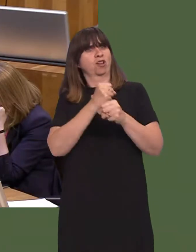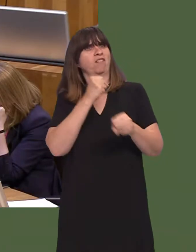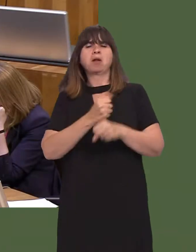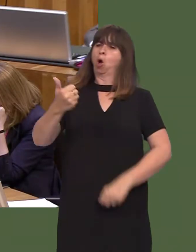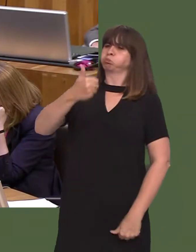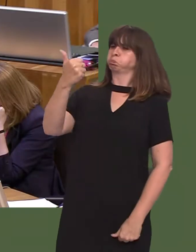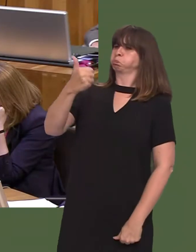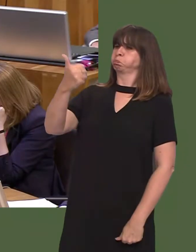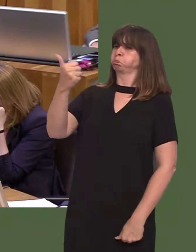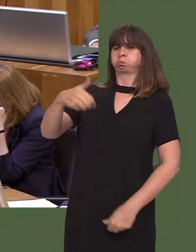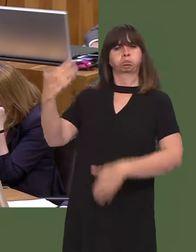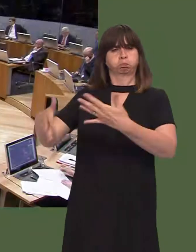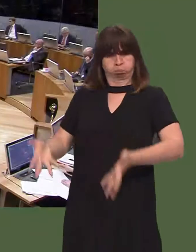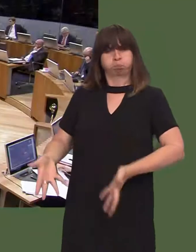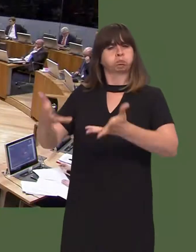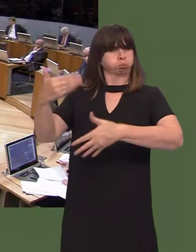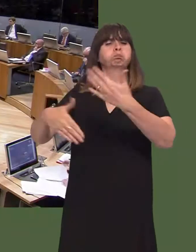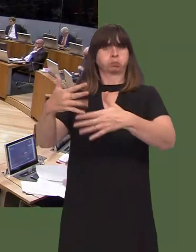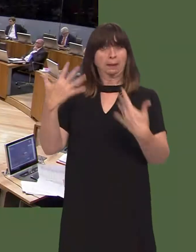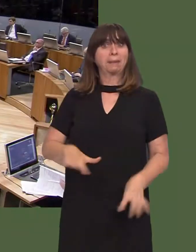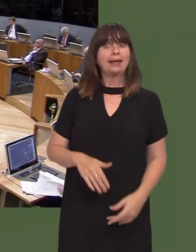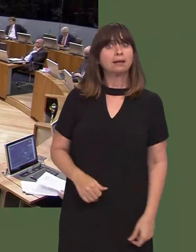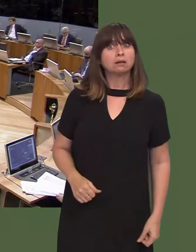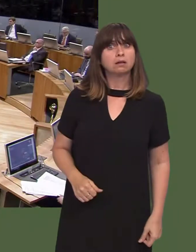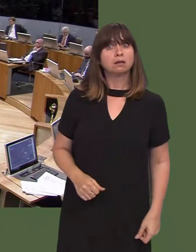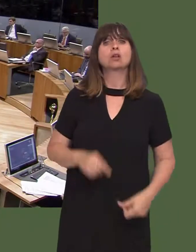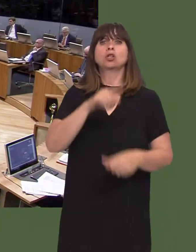to allow these arrangements to progress, and the Welsh Government gave its permission.